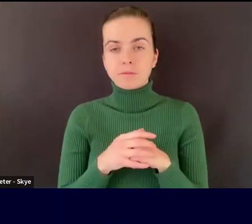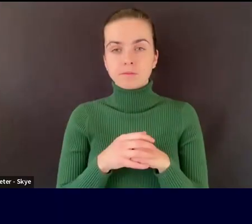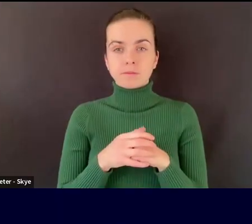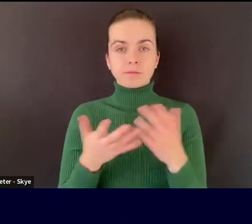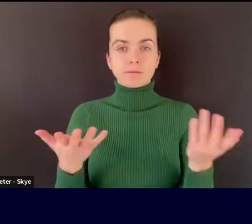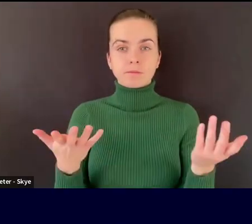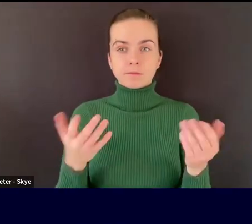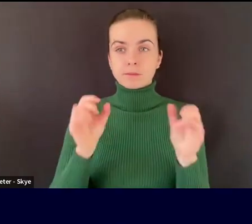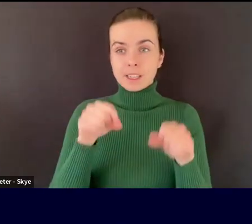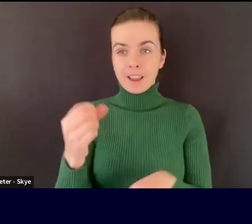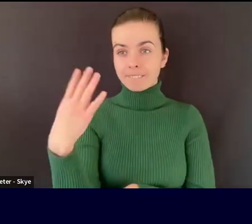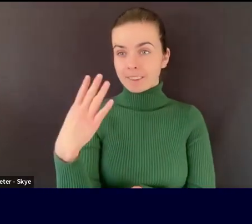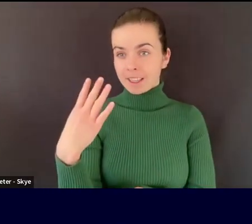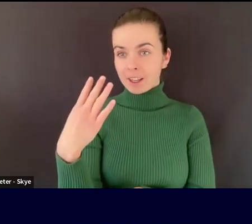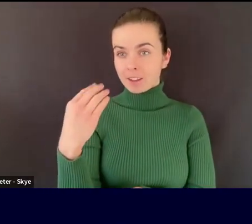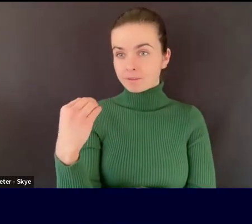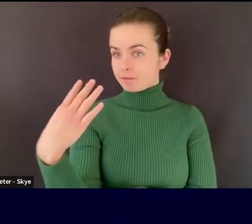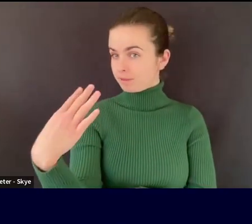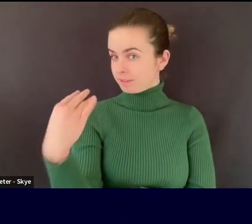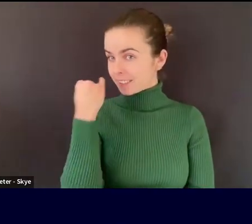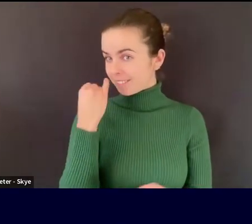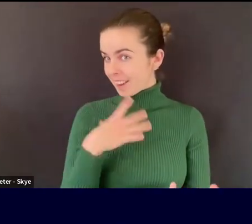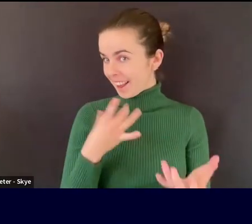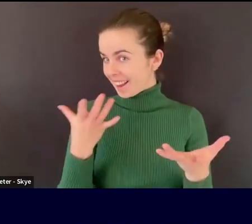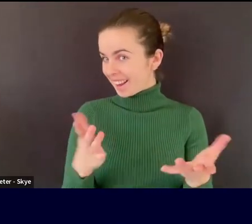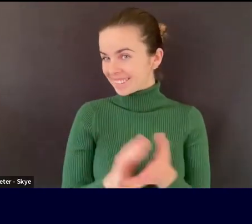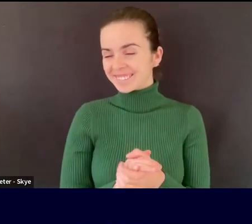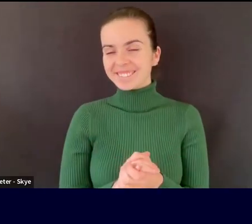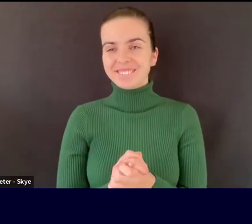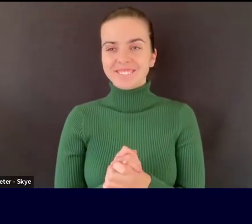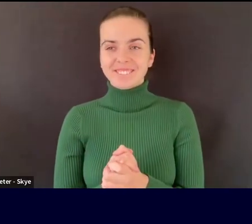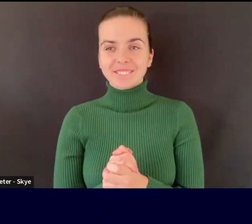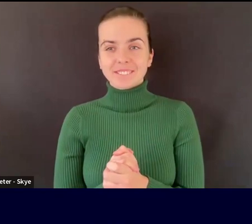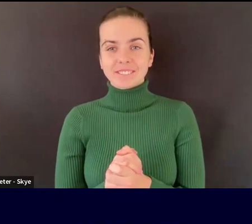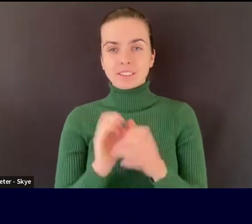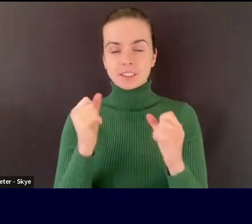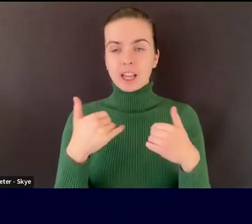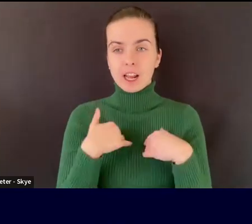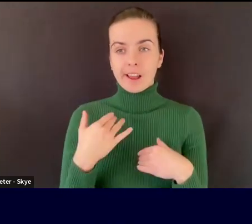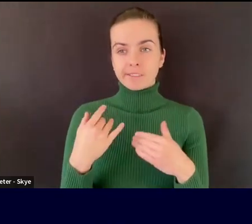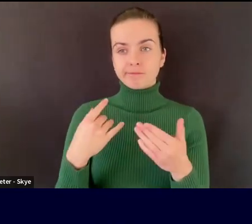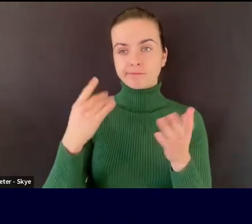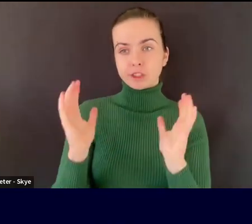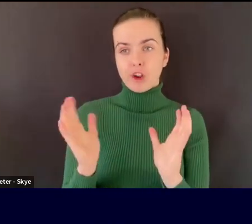even come on video if you would like, and we can just have a conversation with our guests.